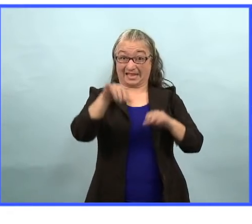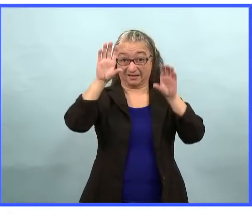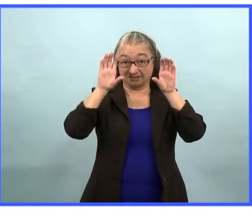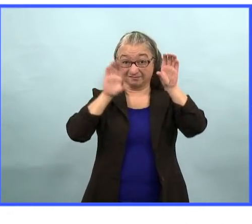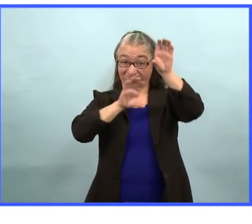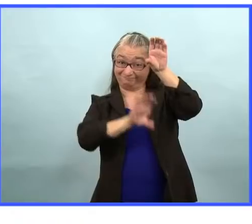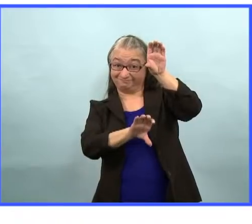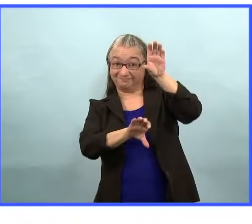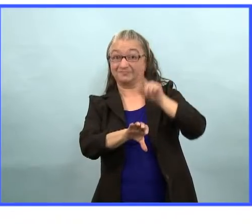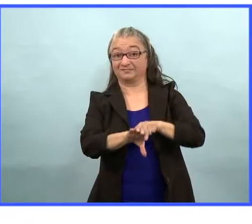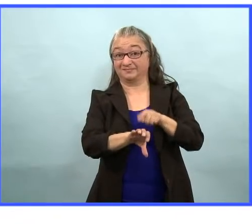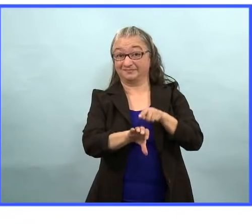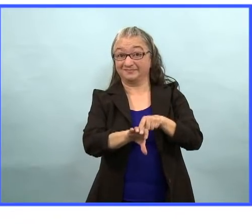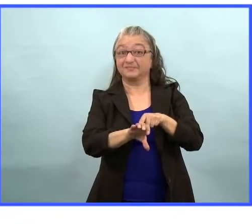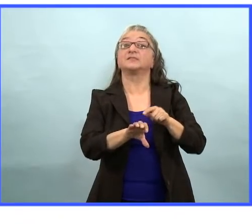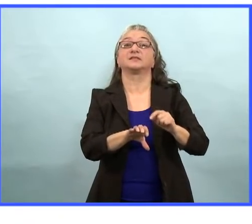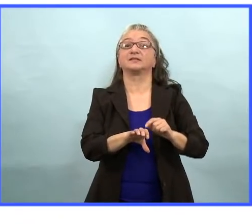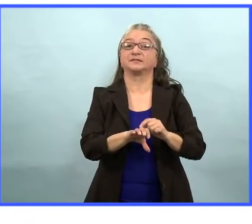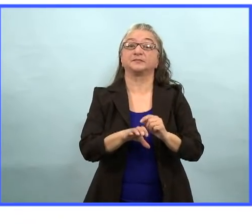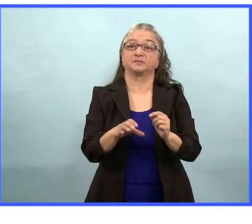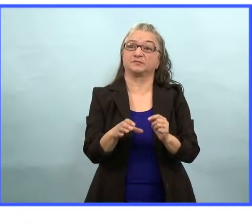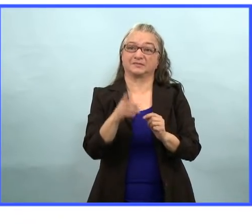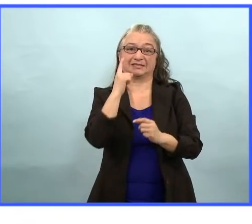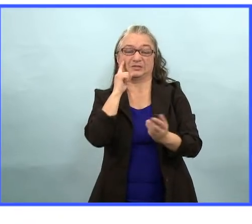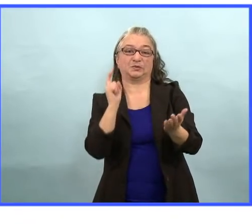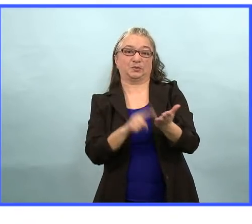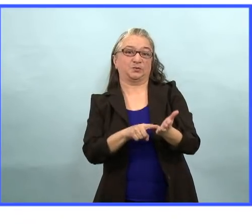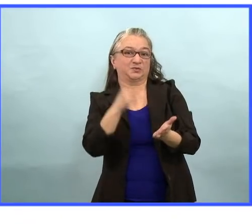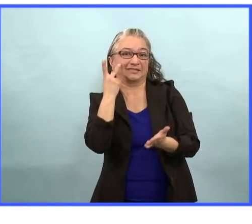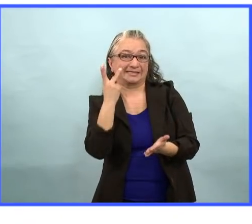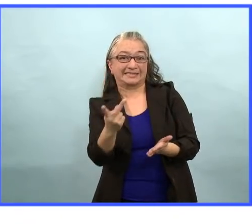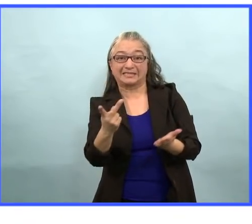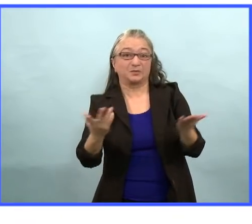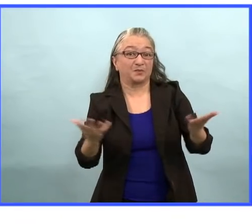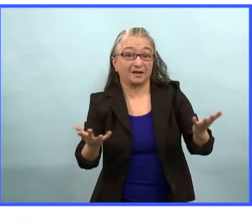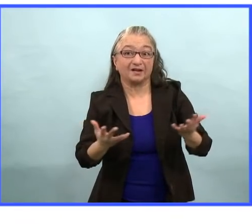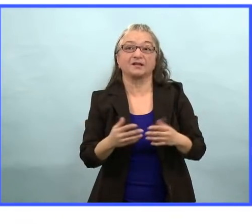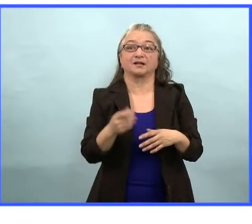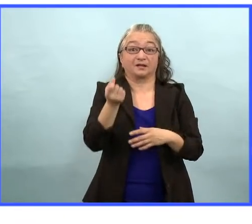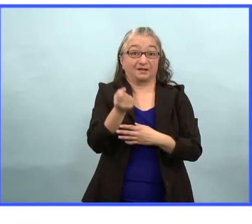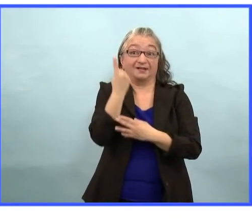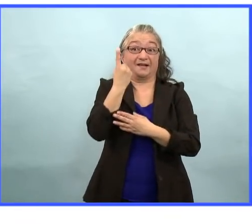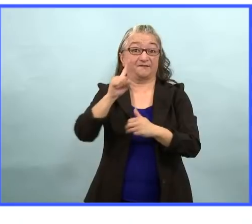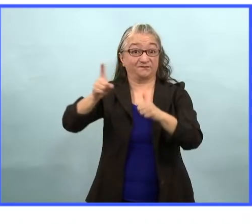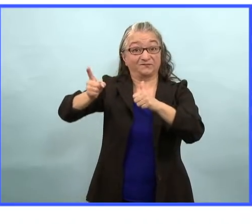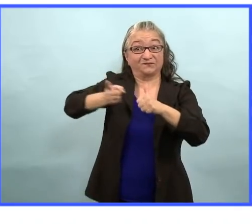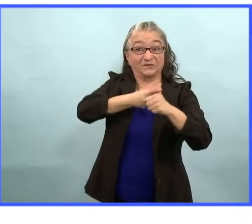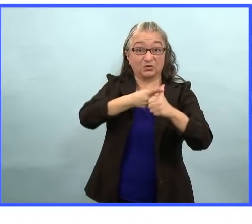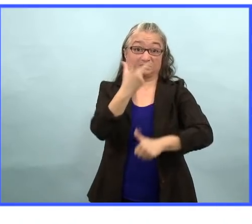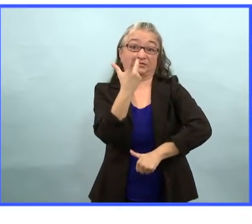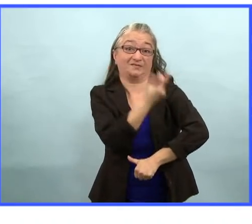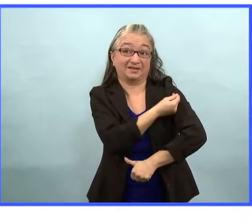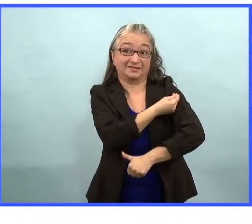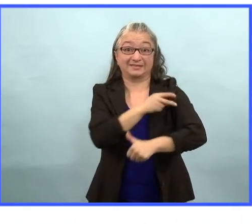shift really occurred following the administration of those twos to members of my puck communities